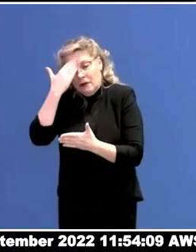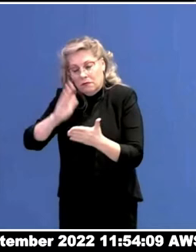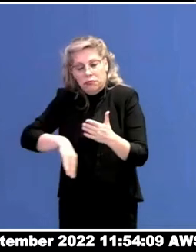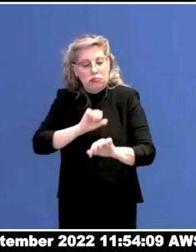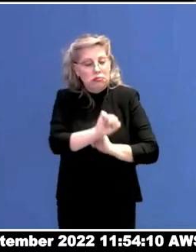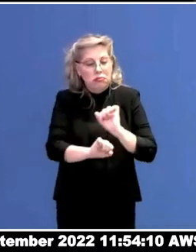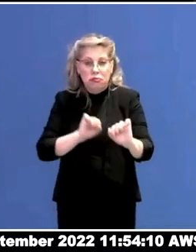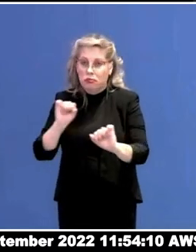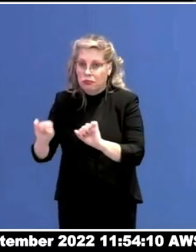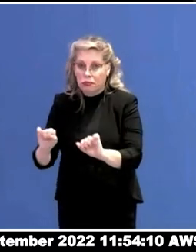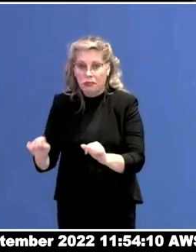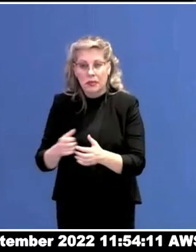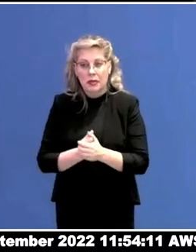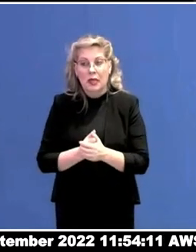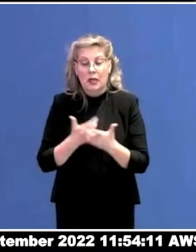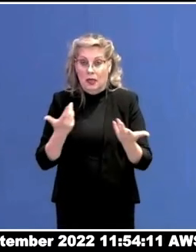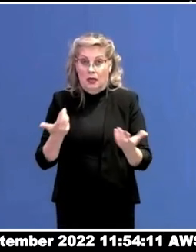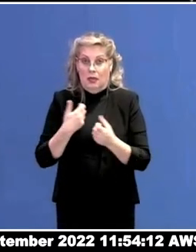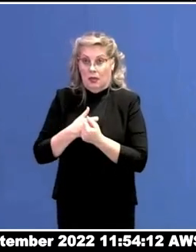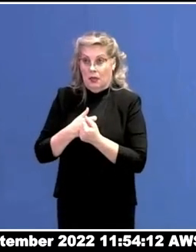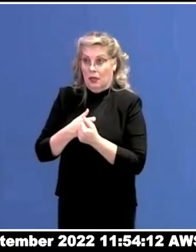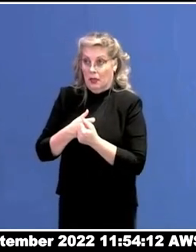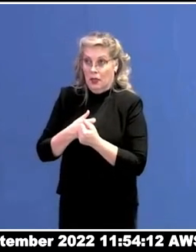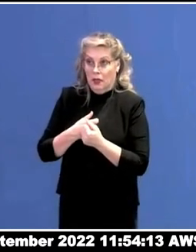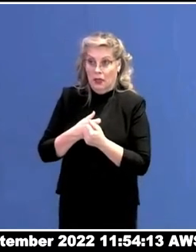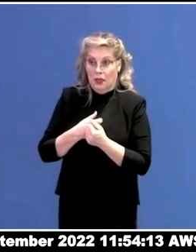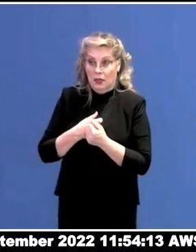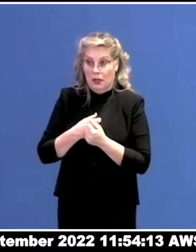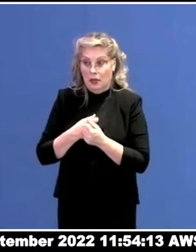But in terms of detailing it, some of the - it is probably a narrative in Western